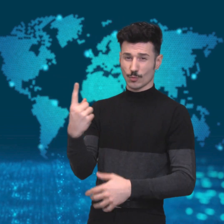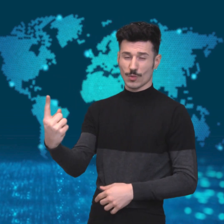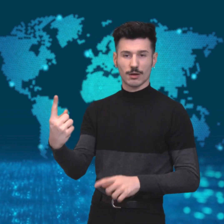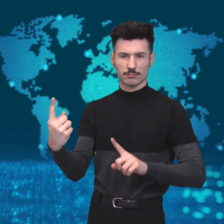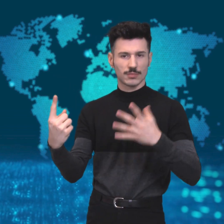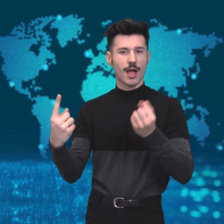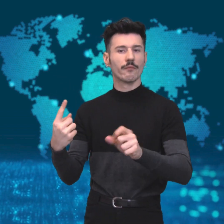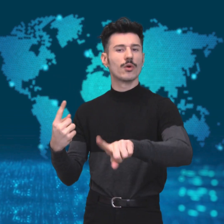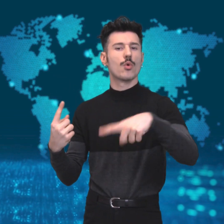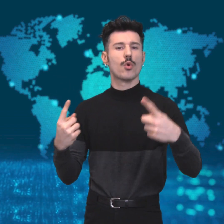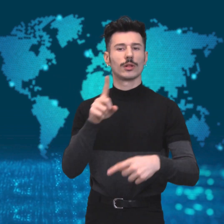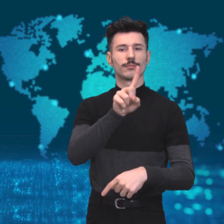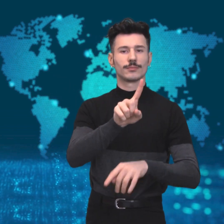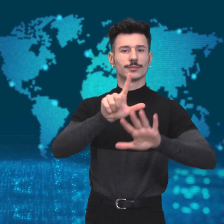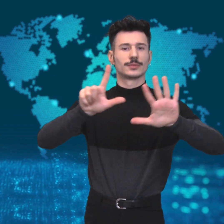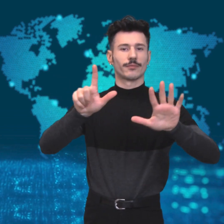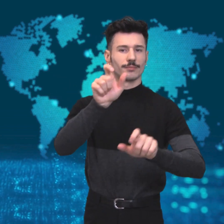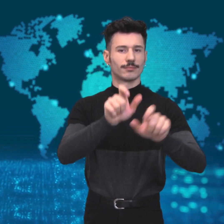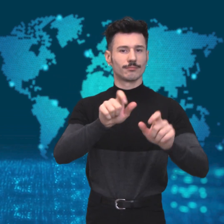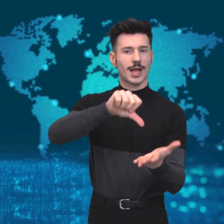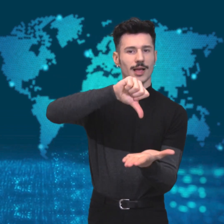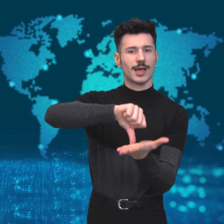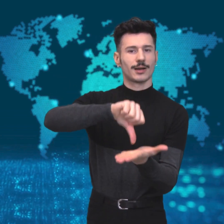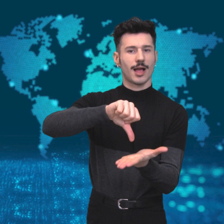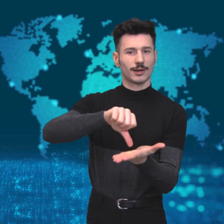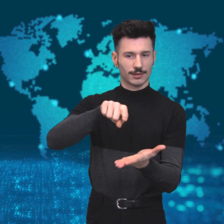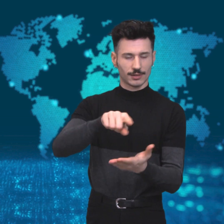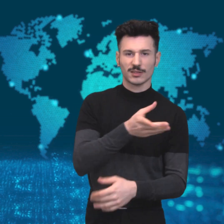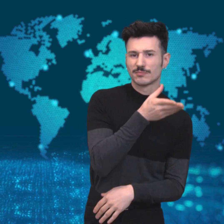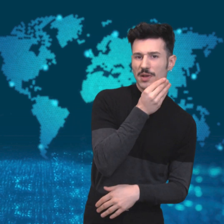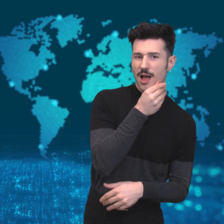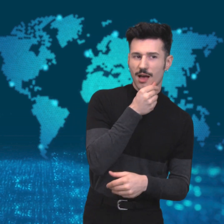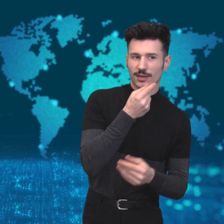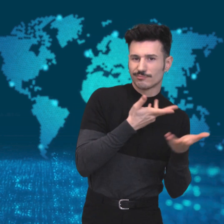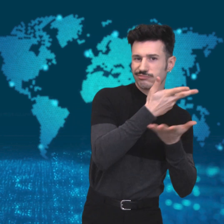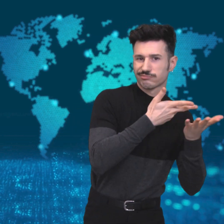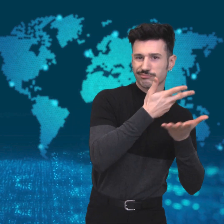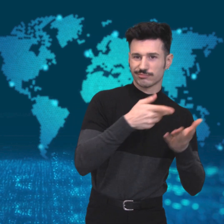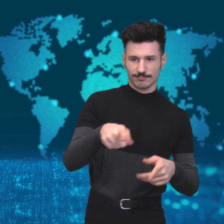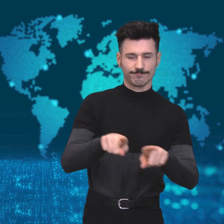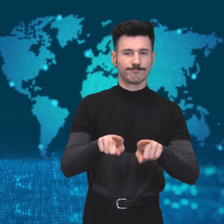Iran has also announced that they arrested 17